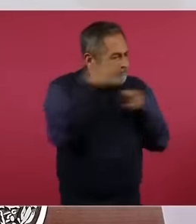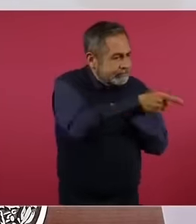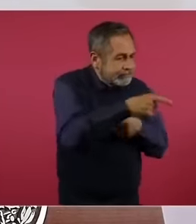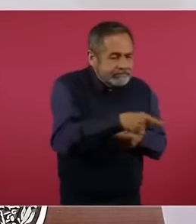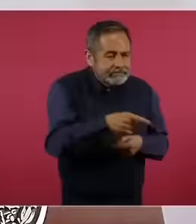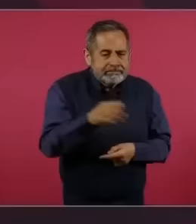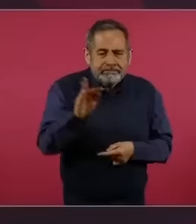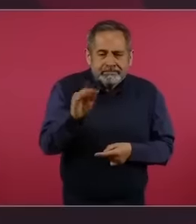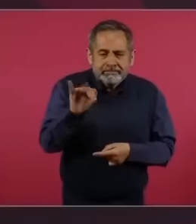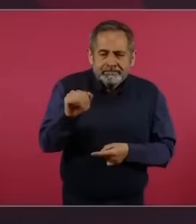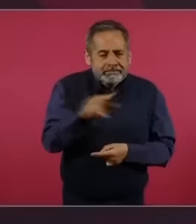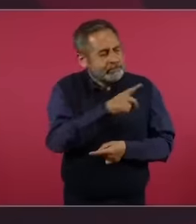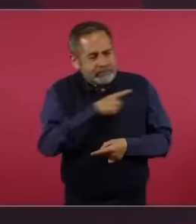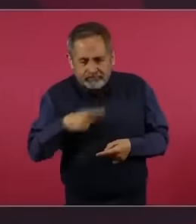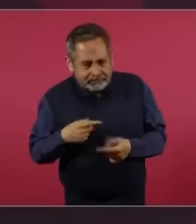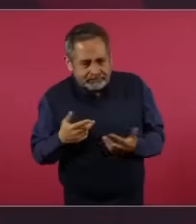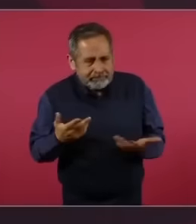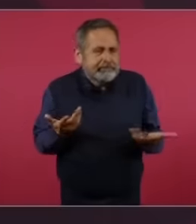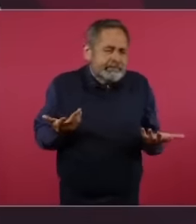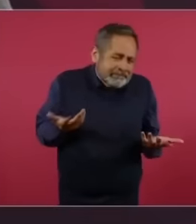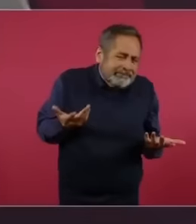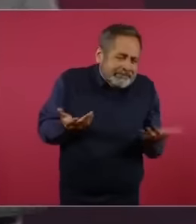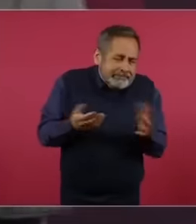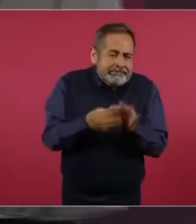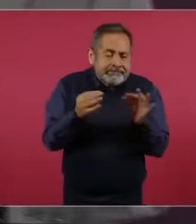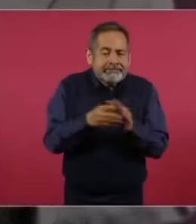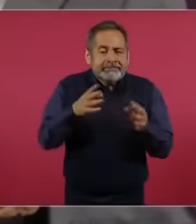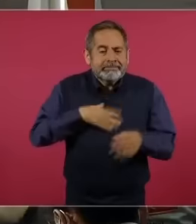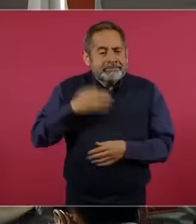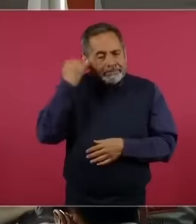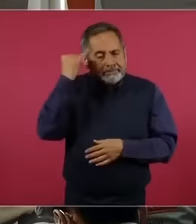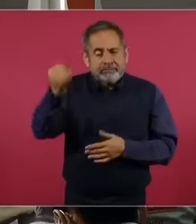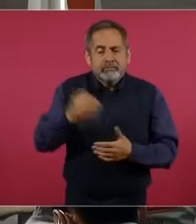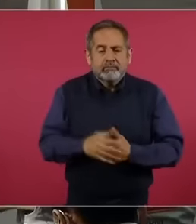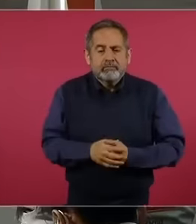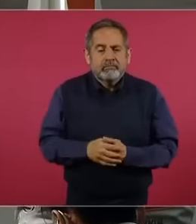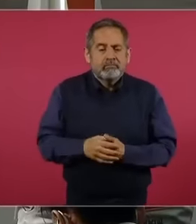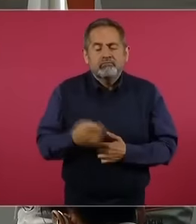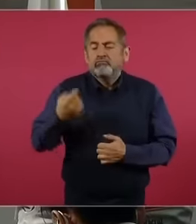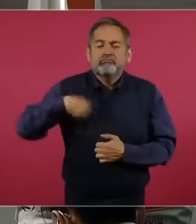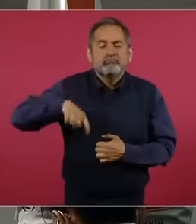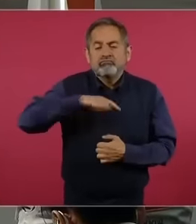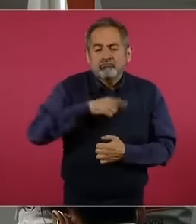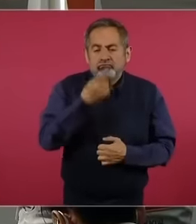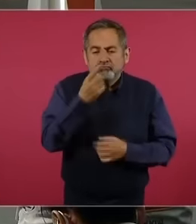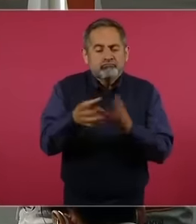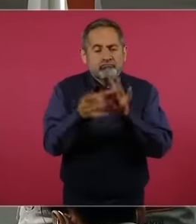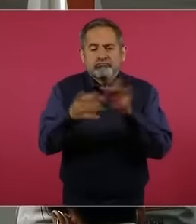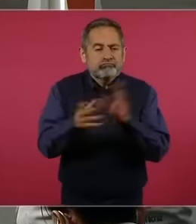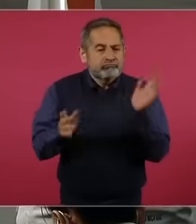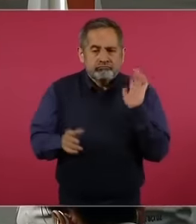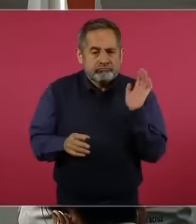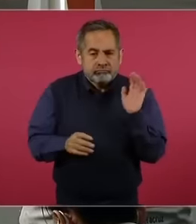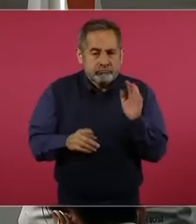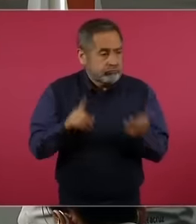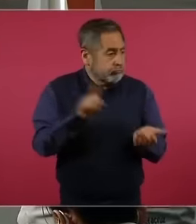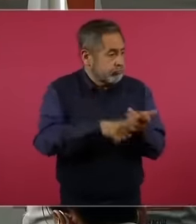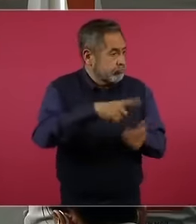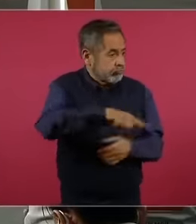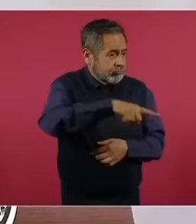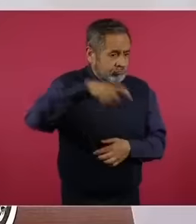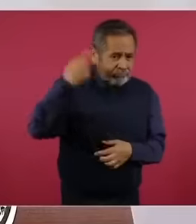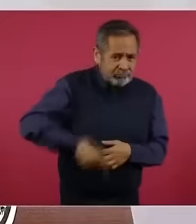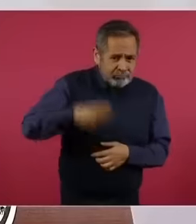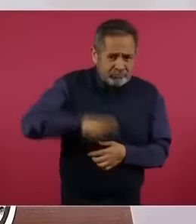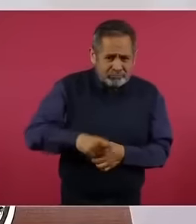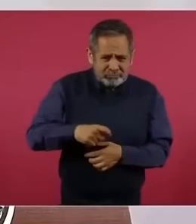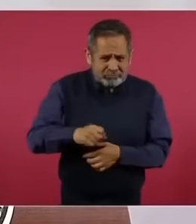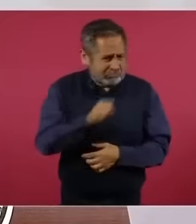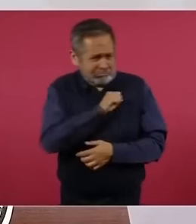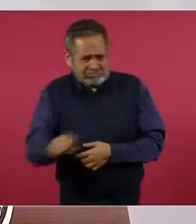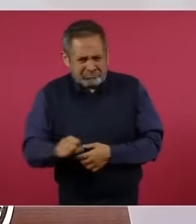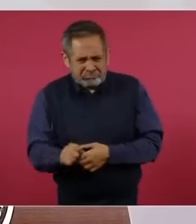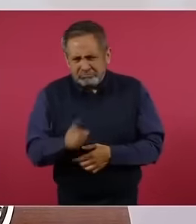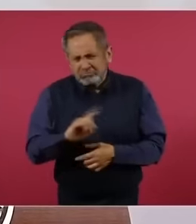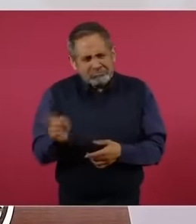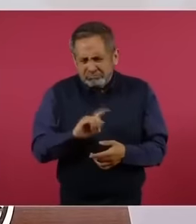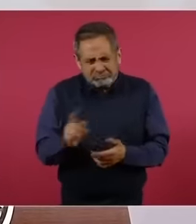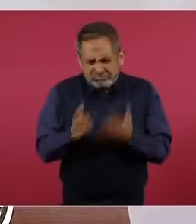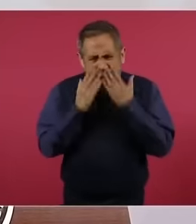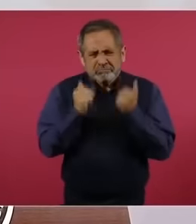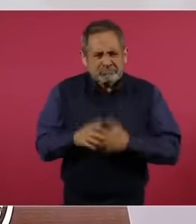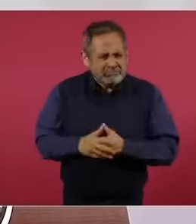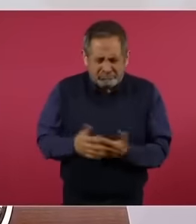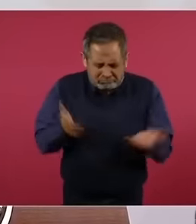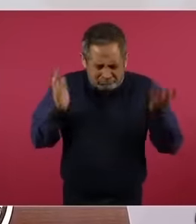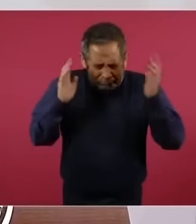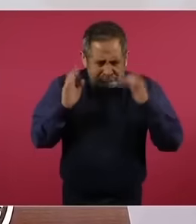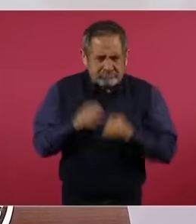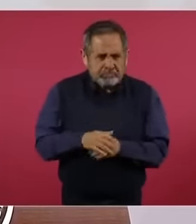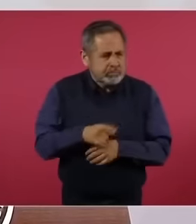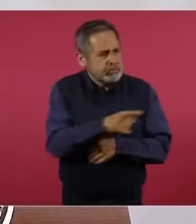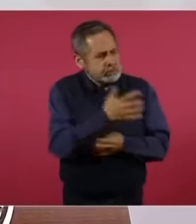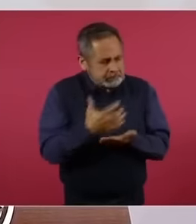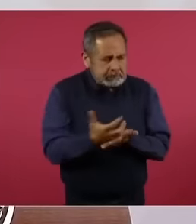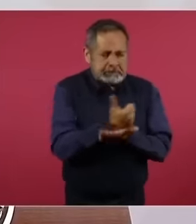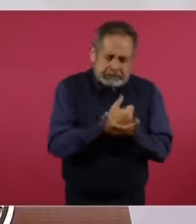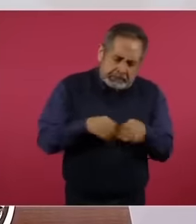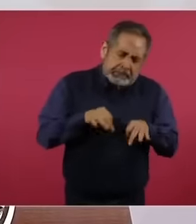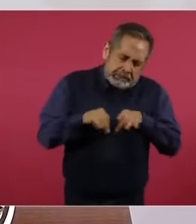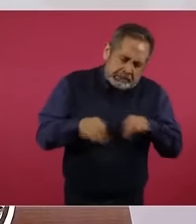we maintain that it is not everyone who has is evil, anyone who achieves wealth with effort